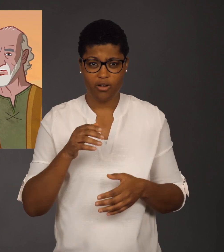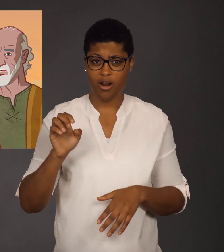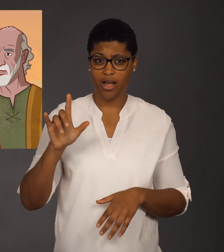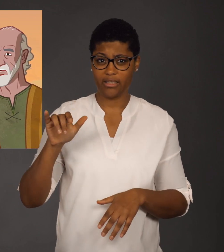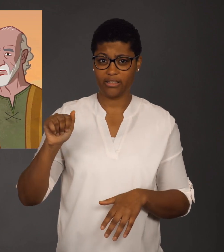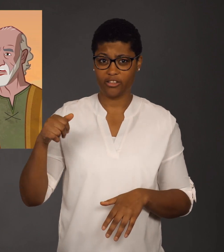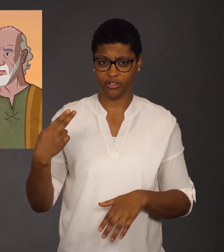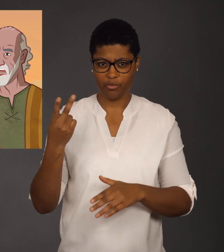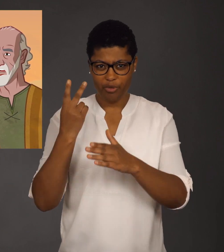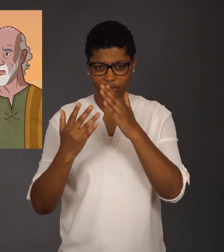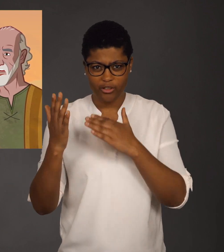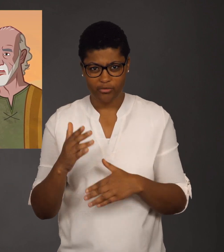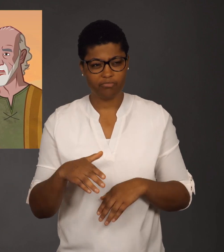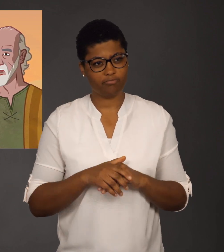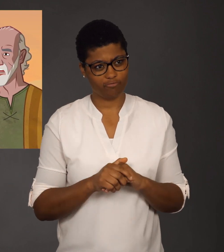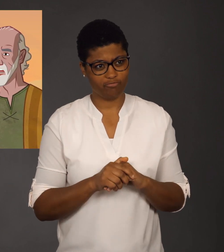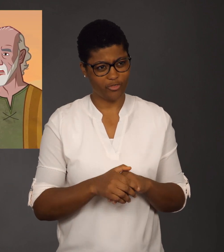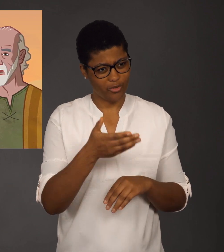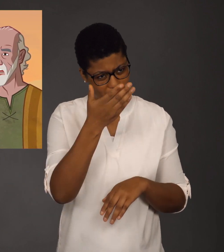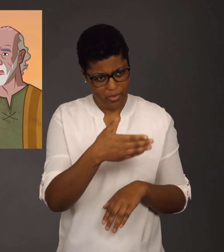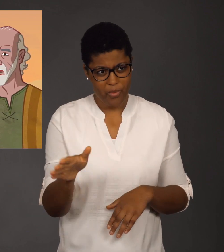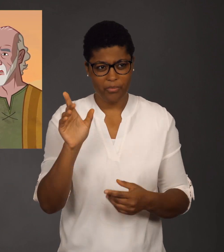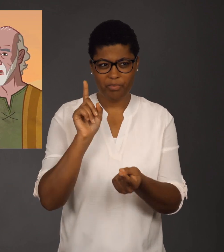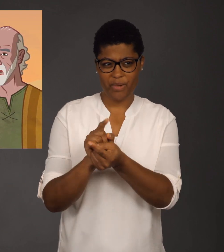The Lord sent Elijah the prophet to meet Ahab.